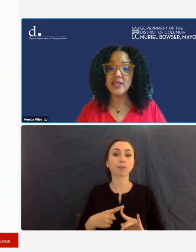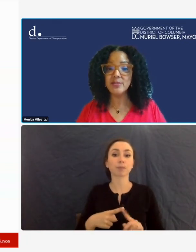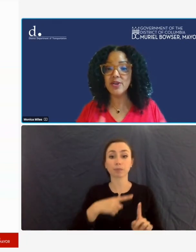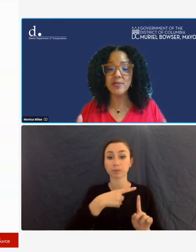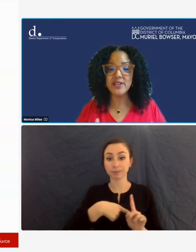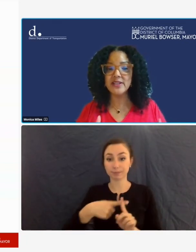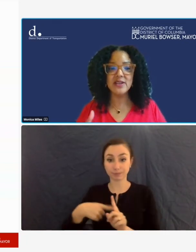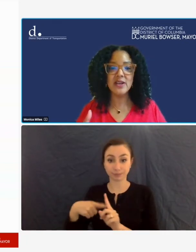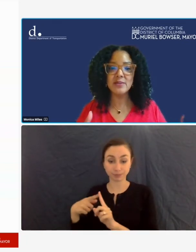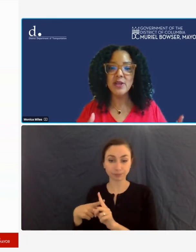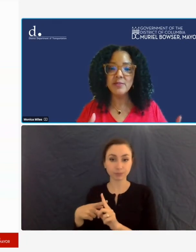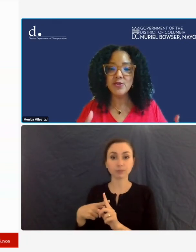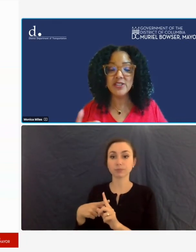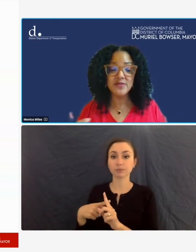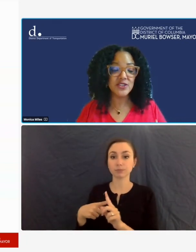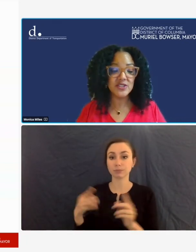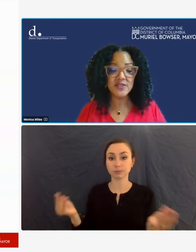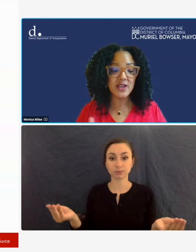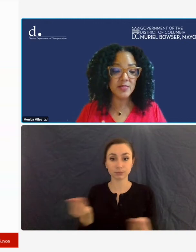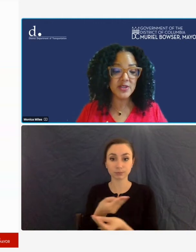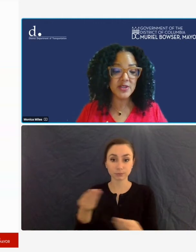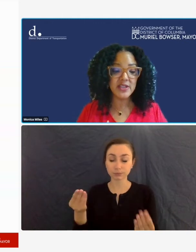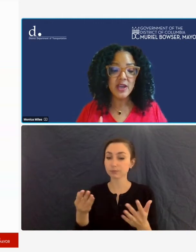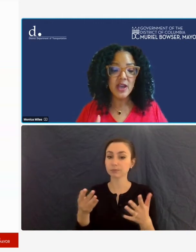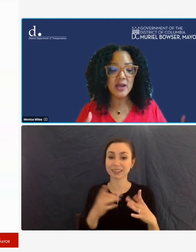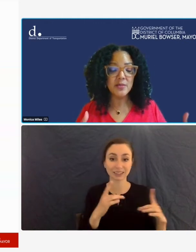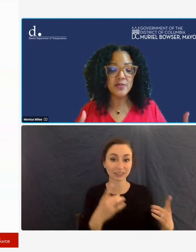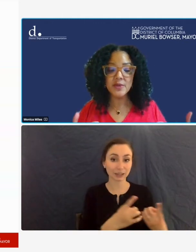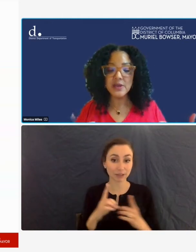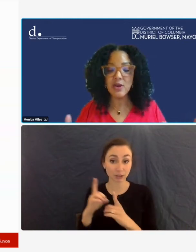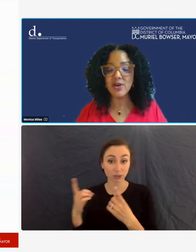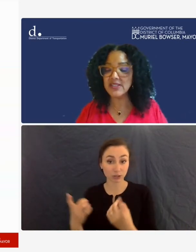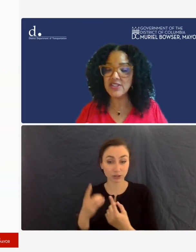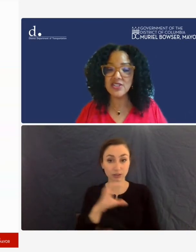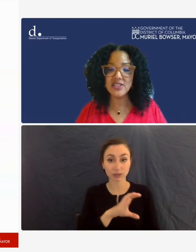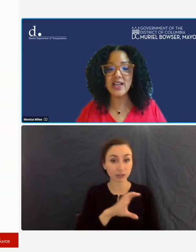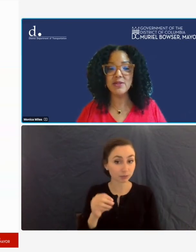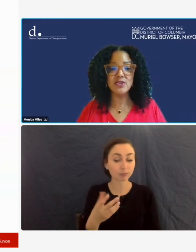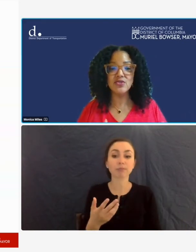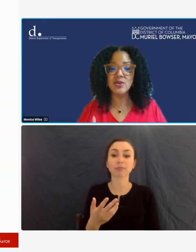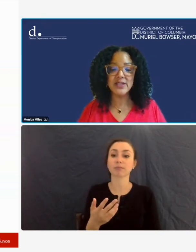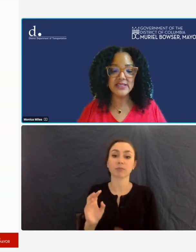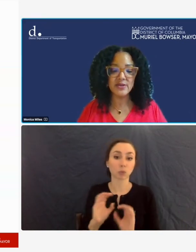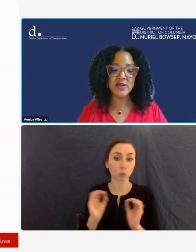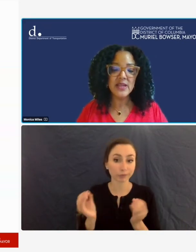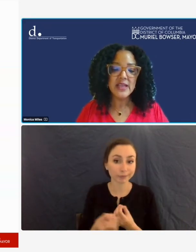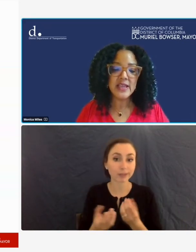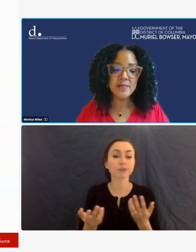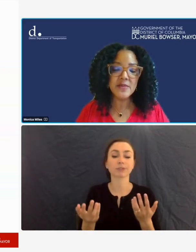properties um between divisions of a company um organizations under common control etc it means